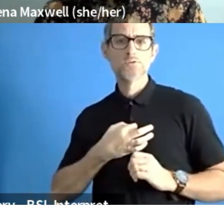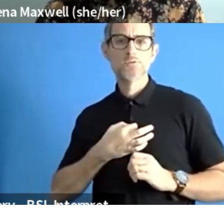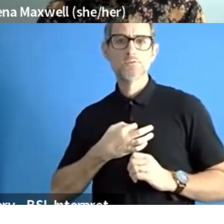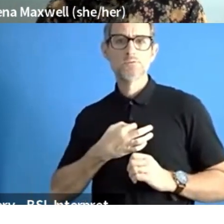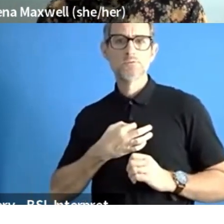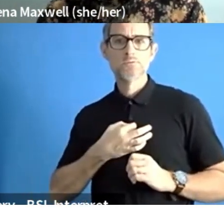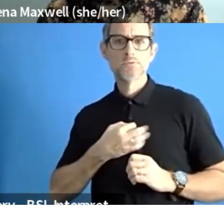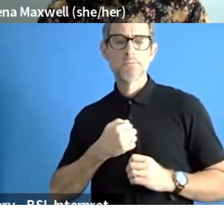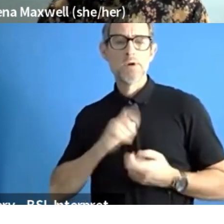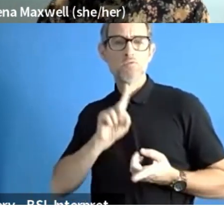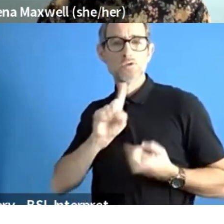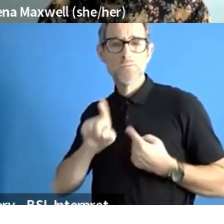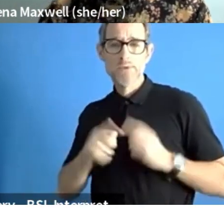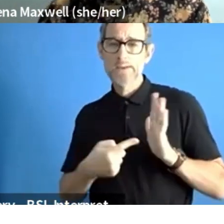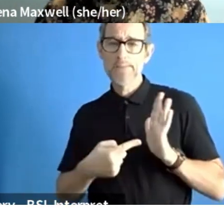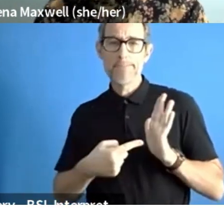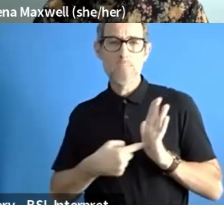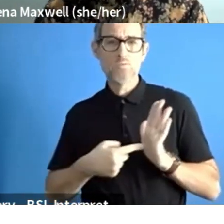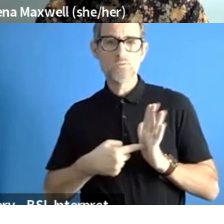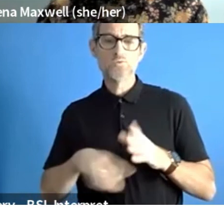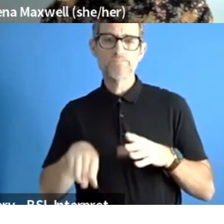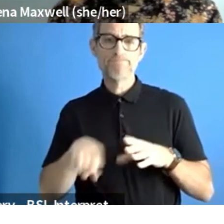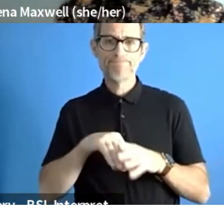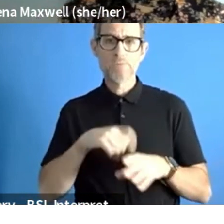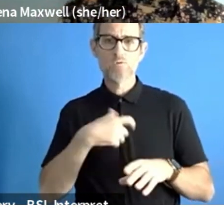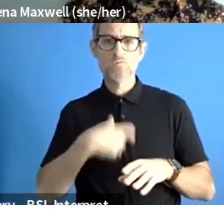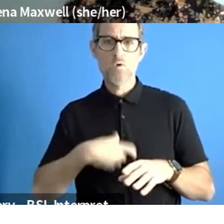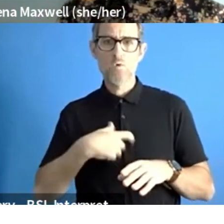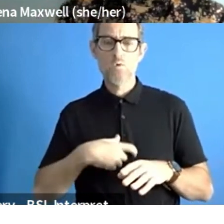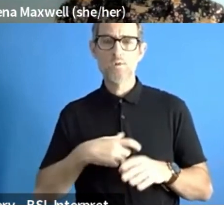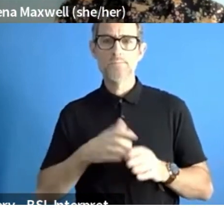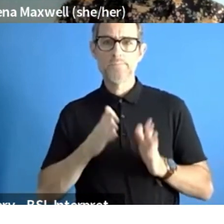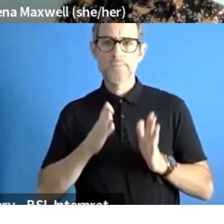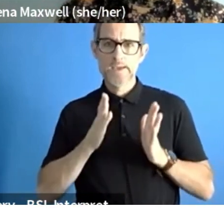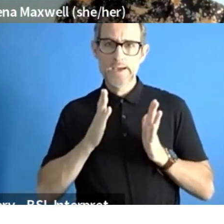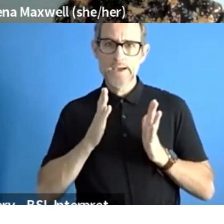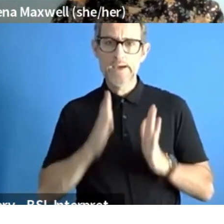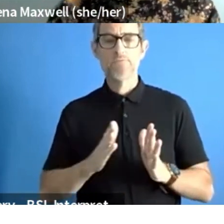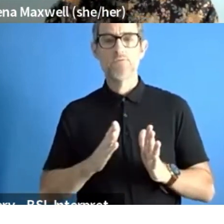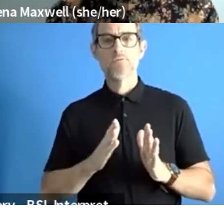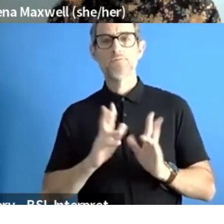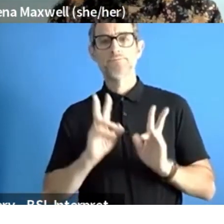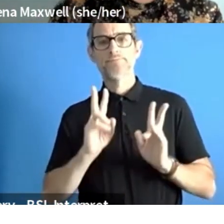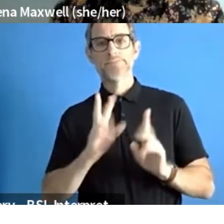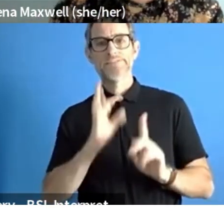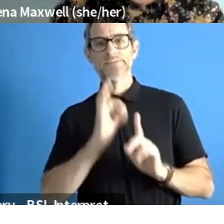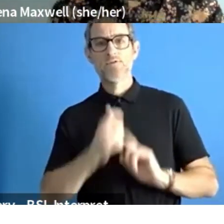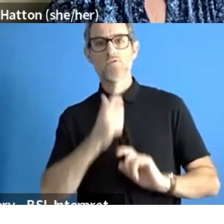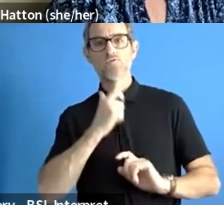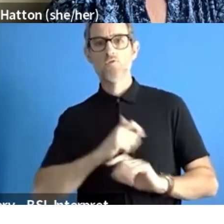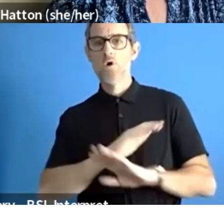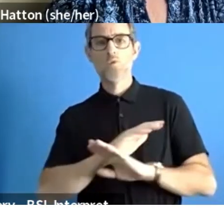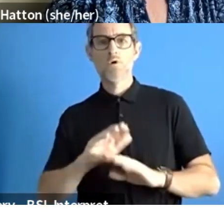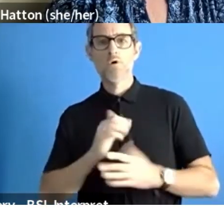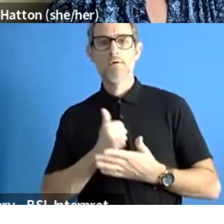think it's crucial and vital and it has to be the reel, not a favour. ole, not a favour.